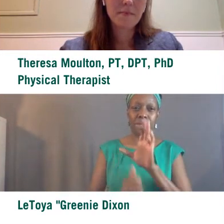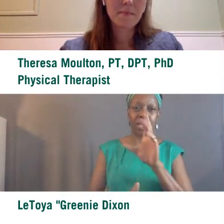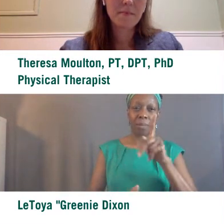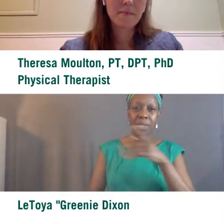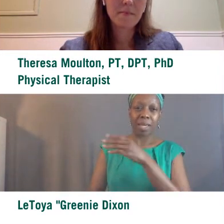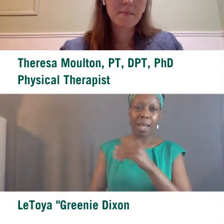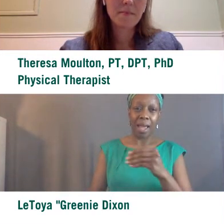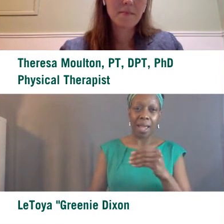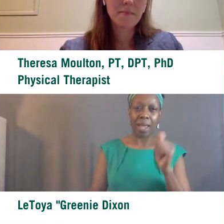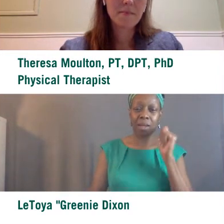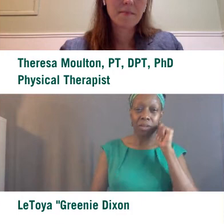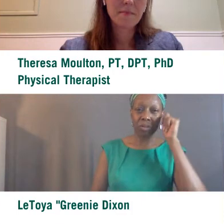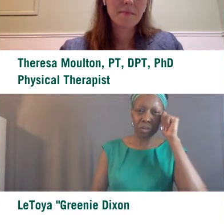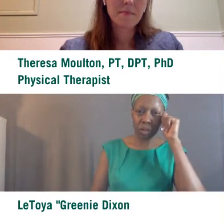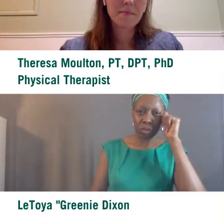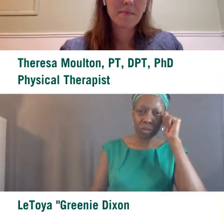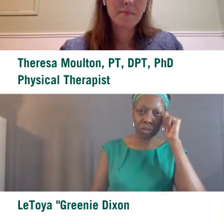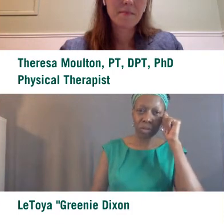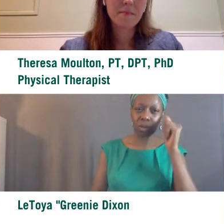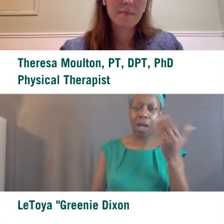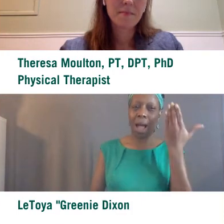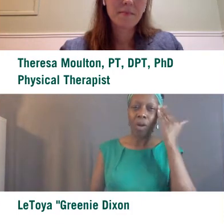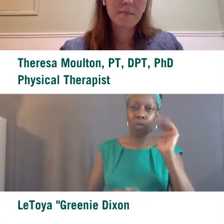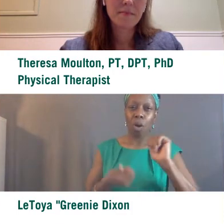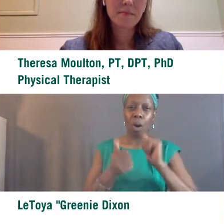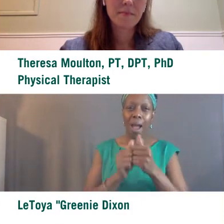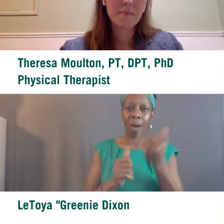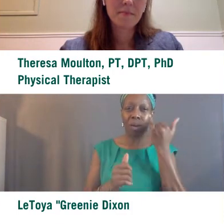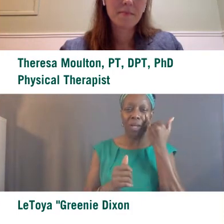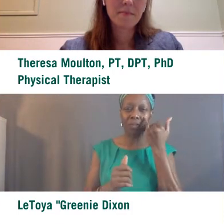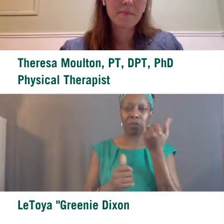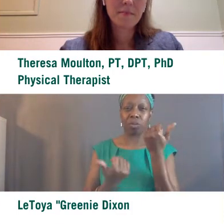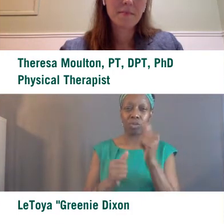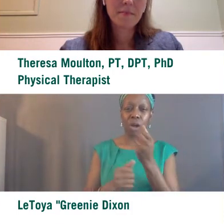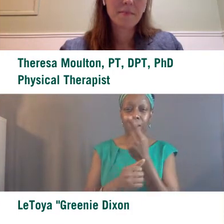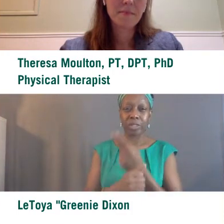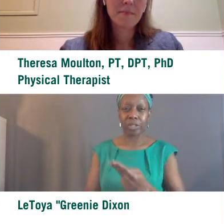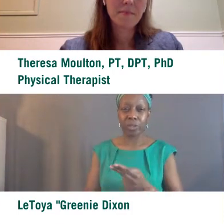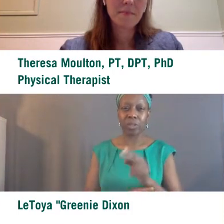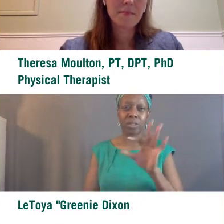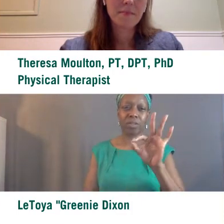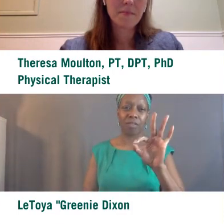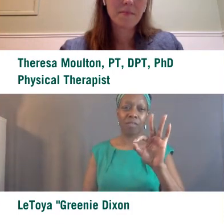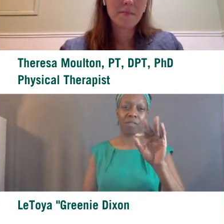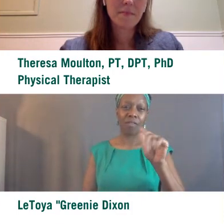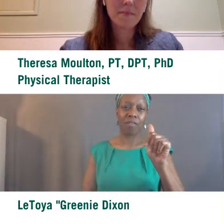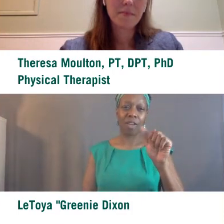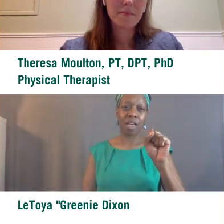I'm not sure what the mechanism is exactly but it is used for pain relief.